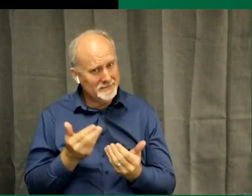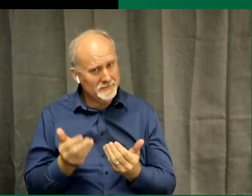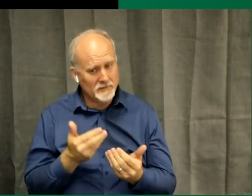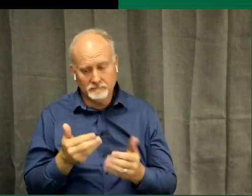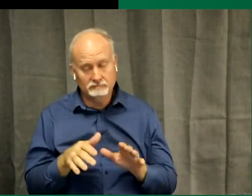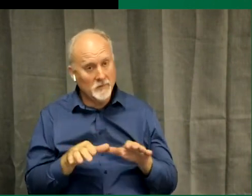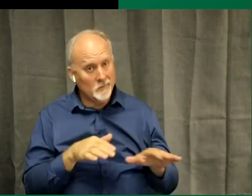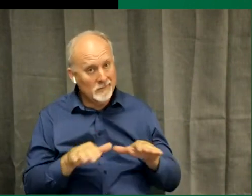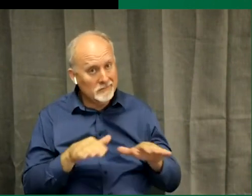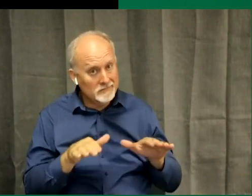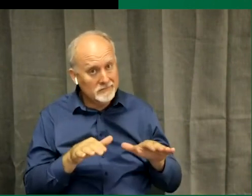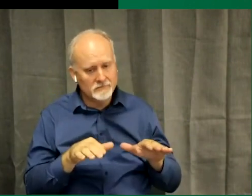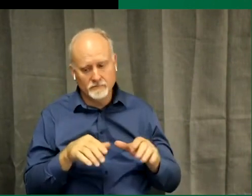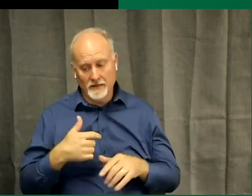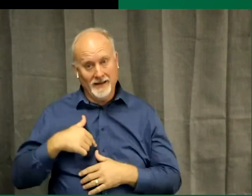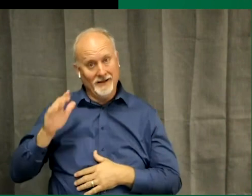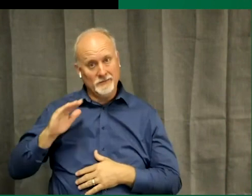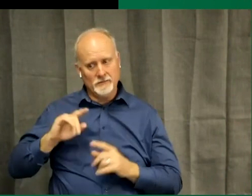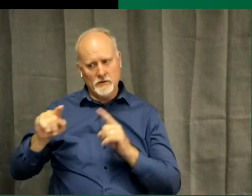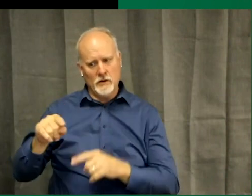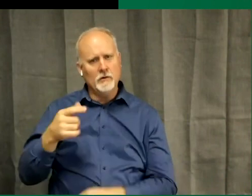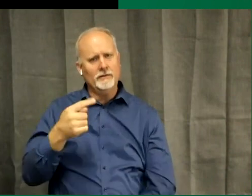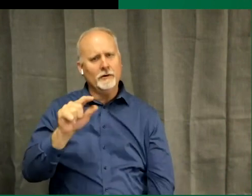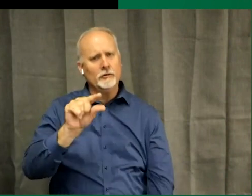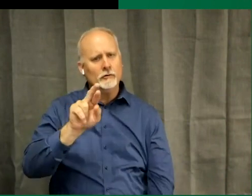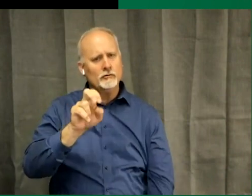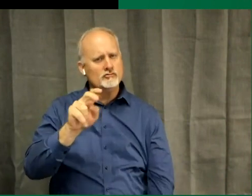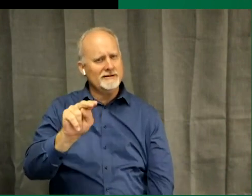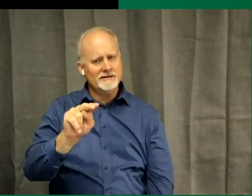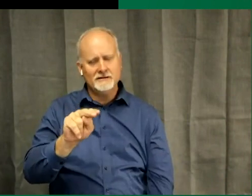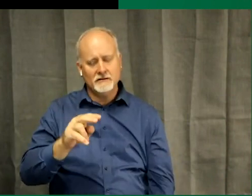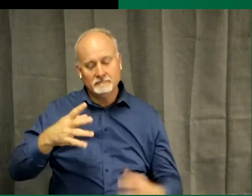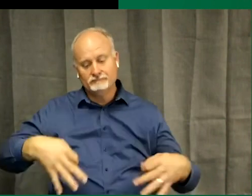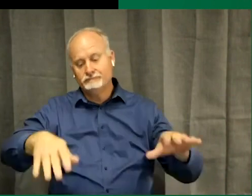or even i used to go to the green and uh take a blanket and sit out there and study and play